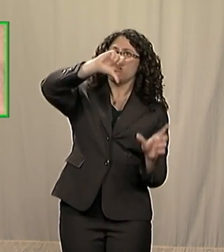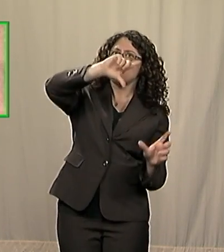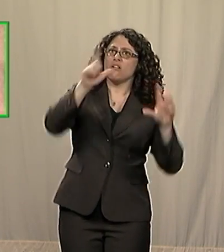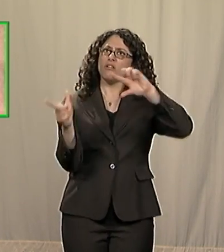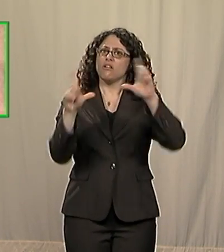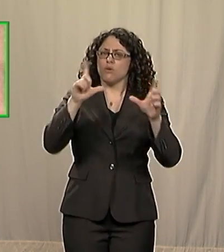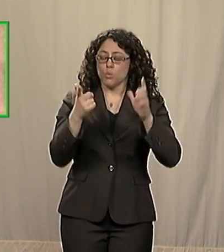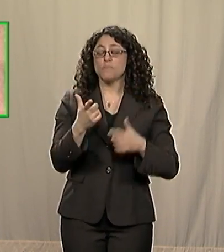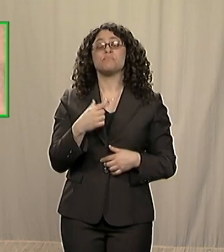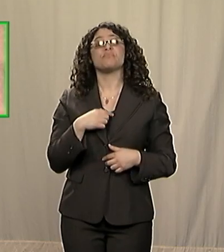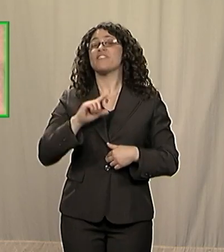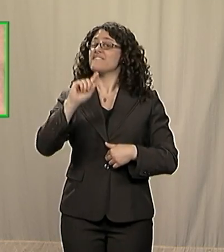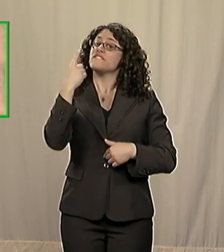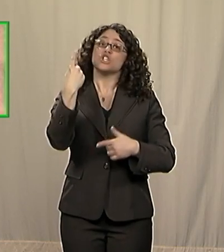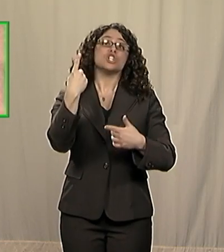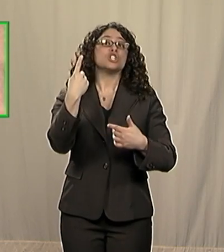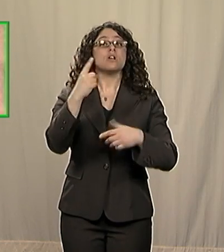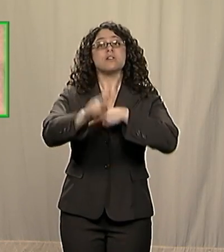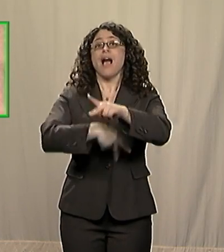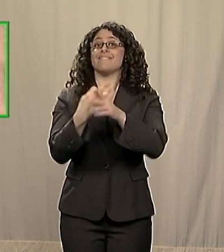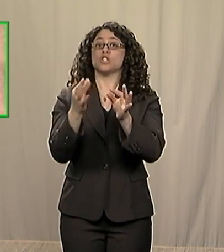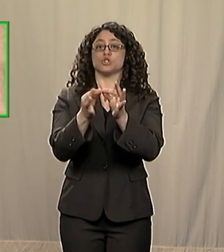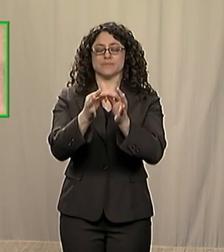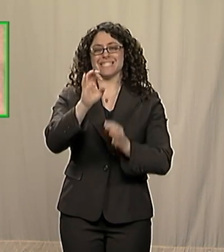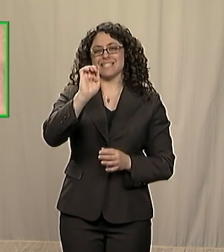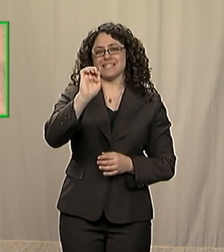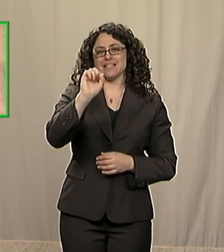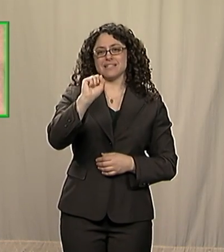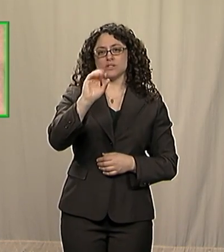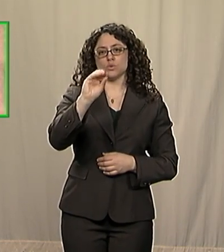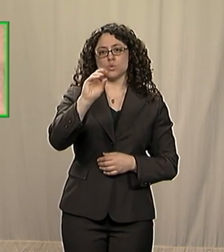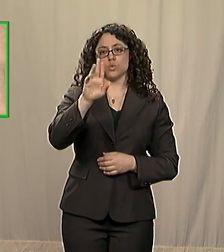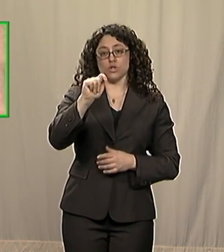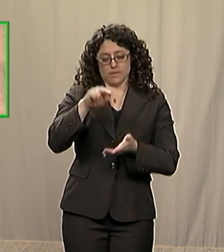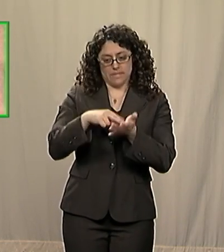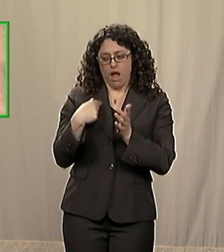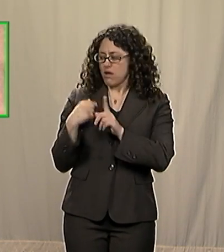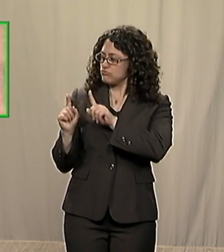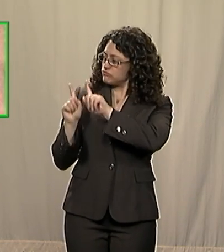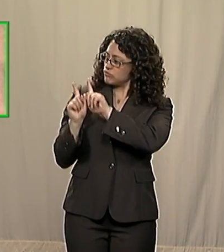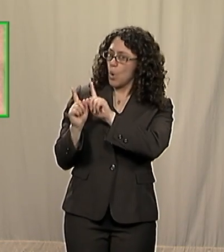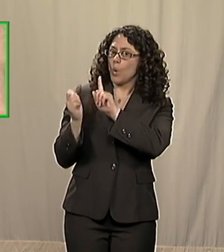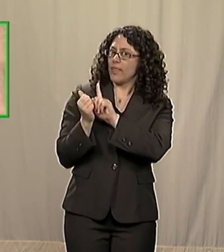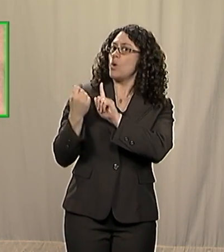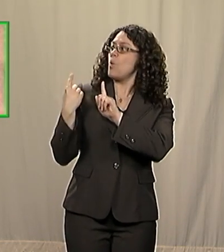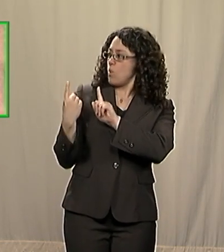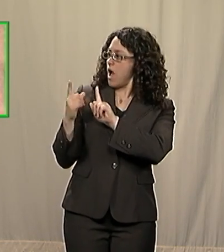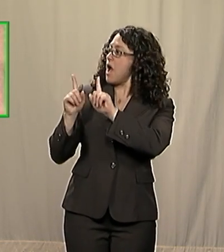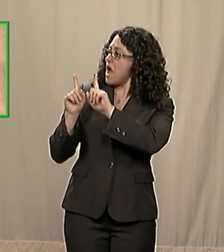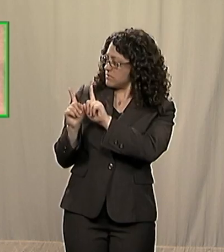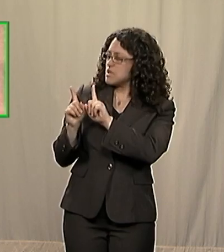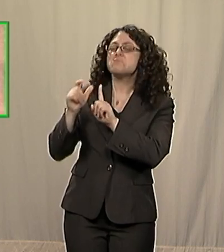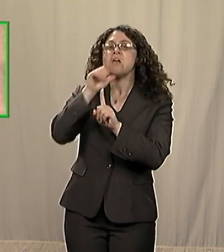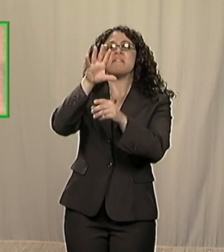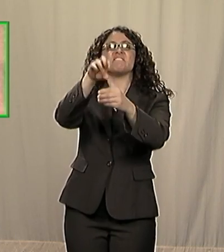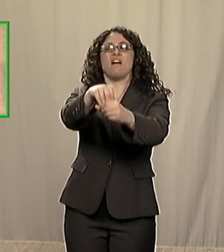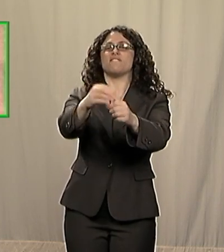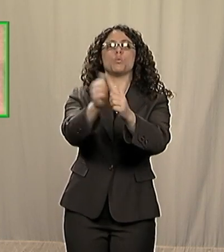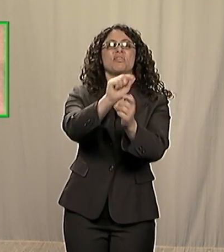When they're interpreting for a single participant, but not going to be involved necessarily with the other interactants.